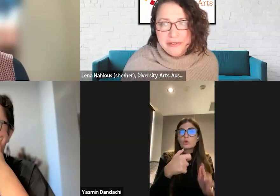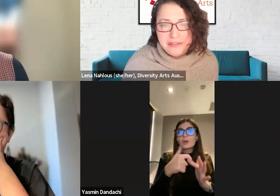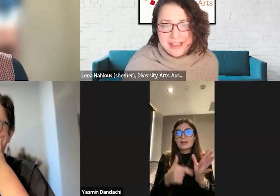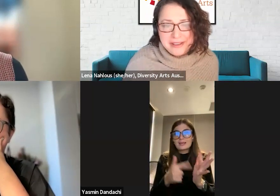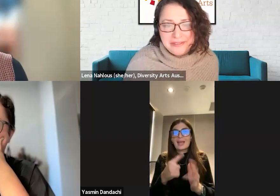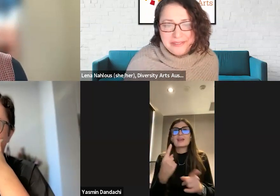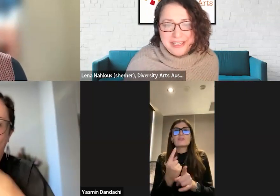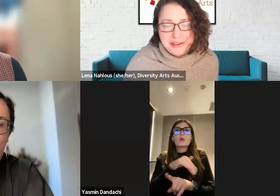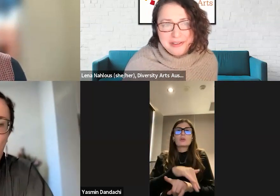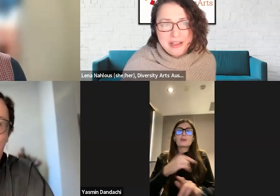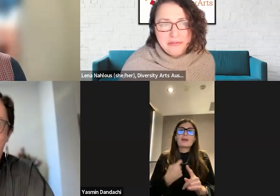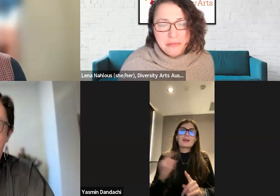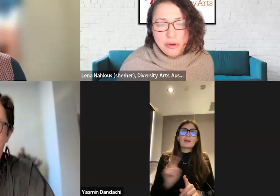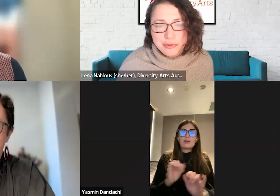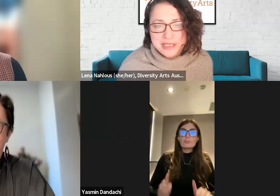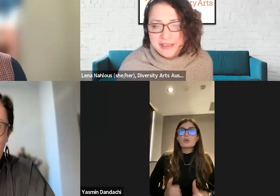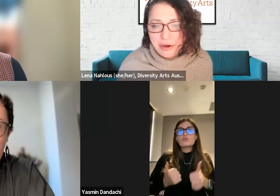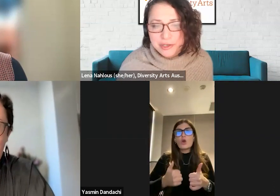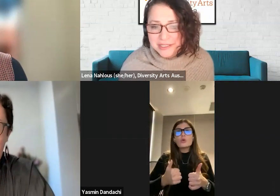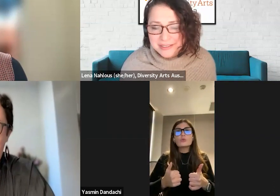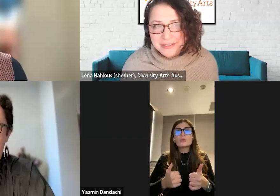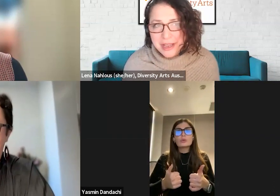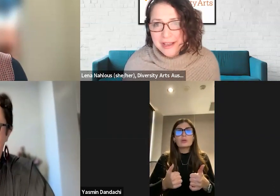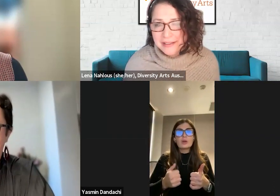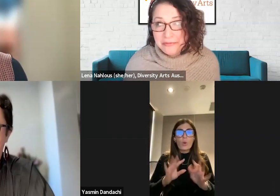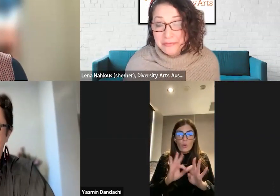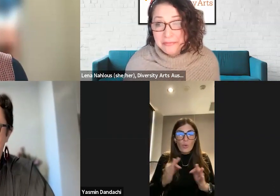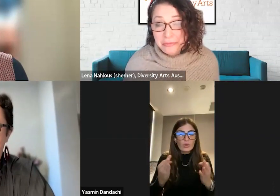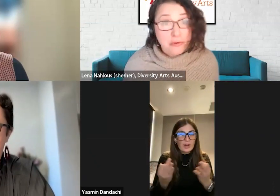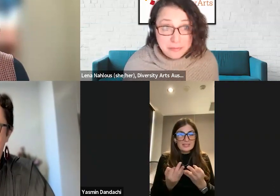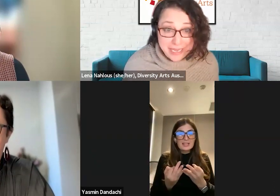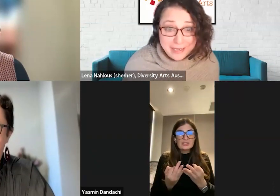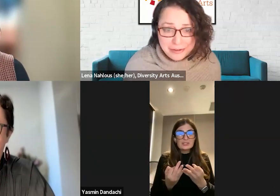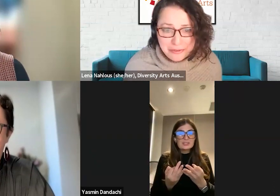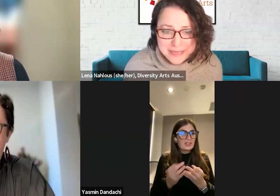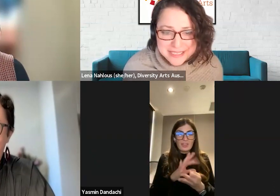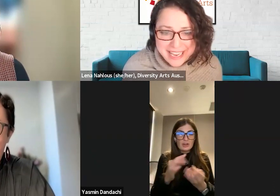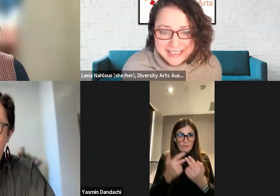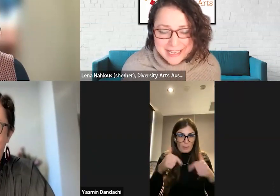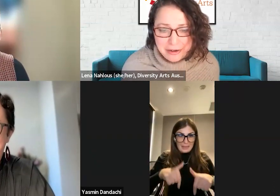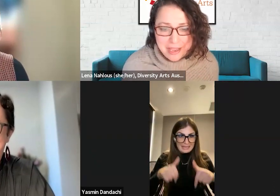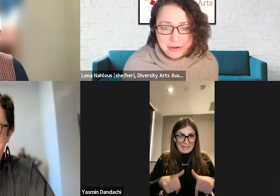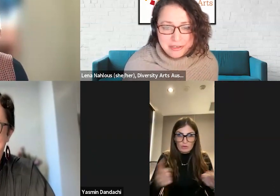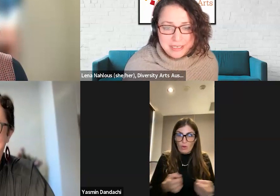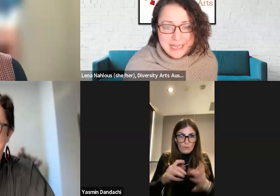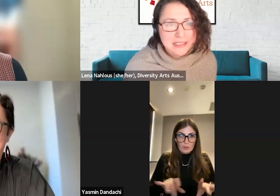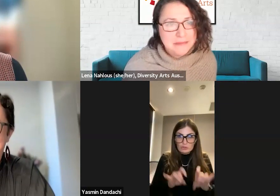you know, kind of models that are not from here, not from this land, and not intended to